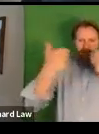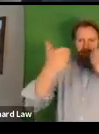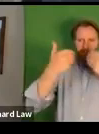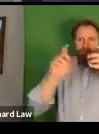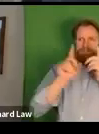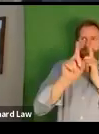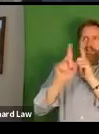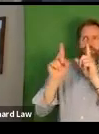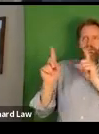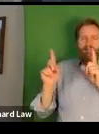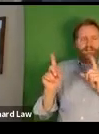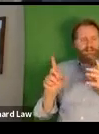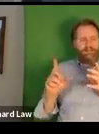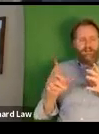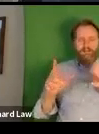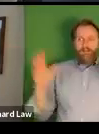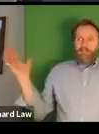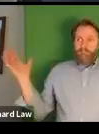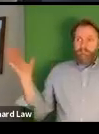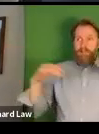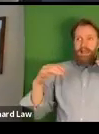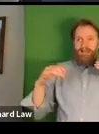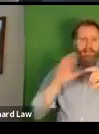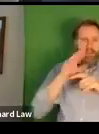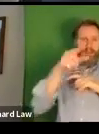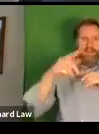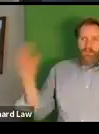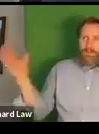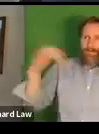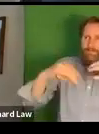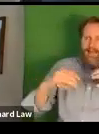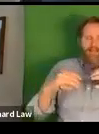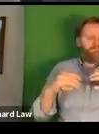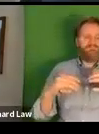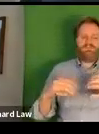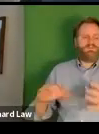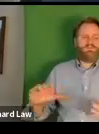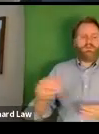this week and even more so next week it will simply be unsafe please help us to